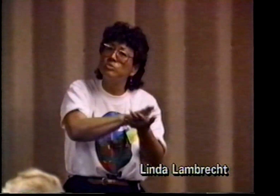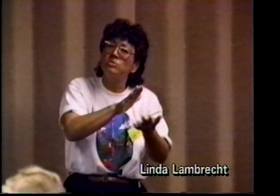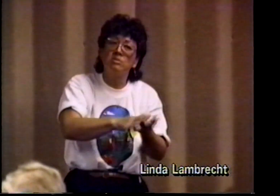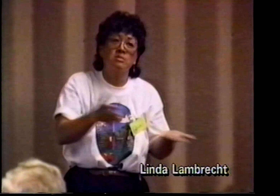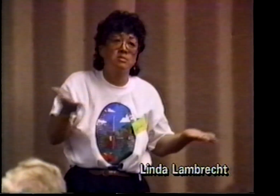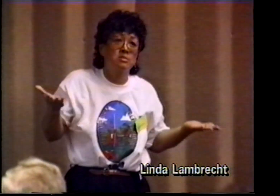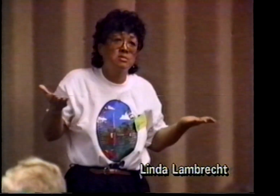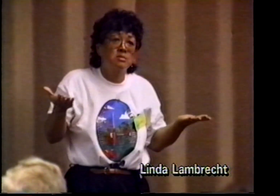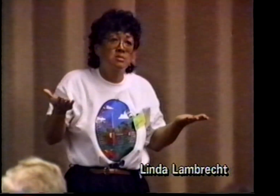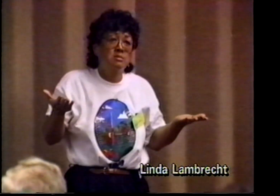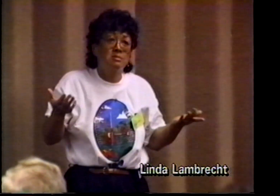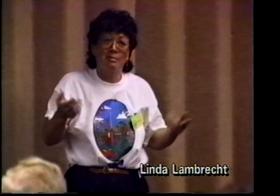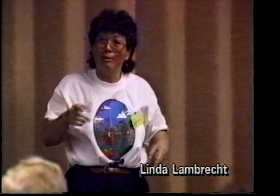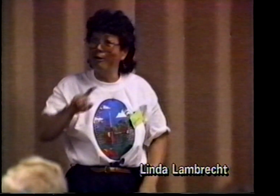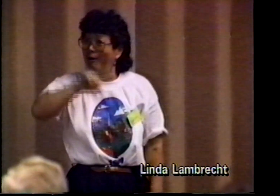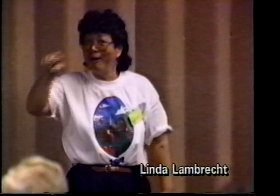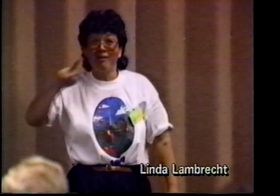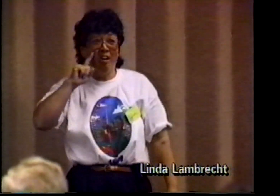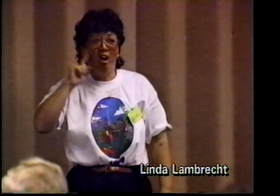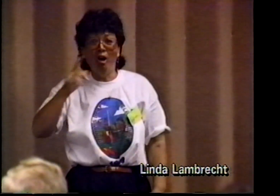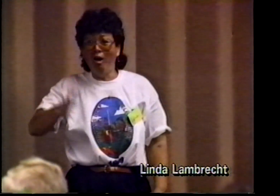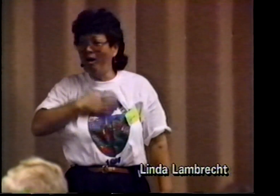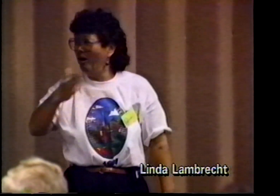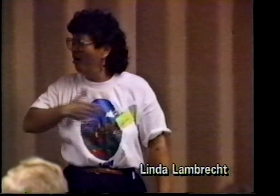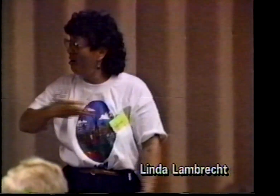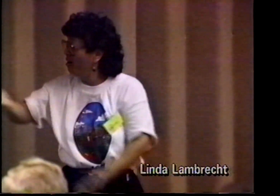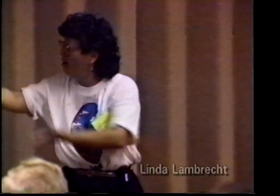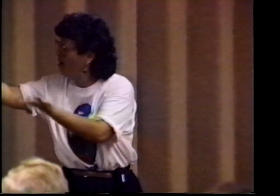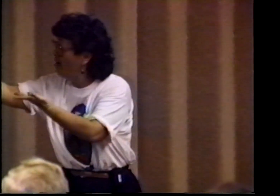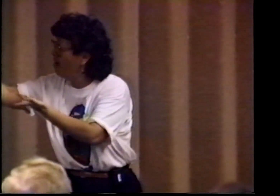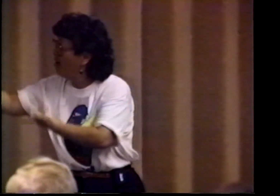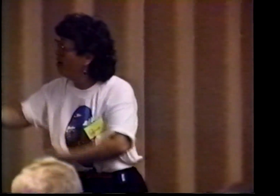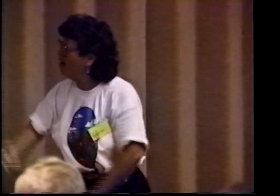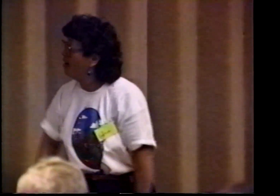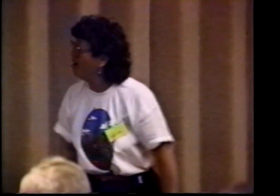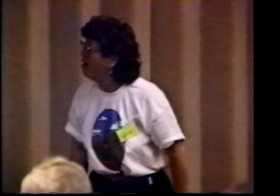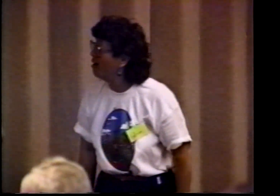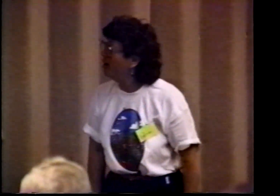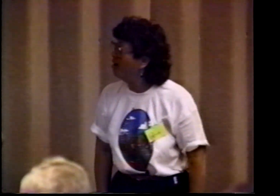about setting up a program in schools, and many deaf people would be happy to do that.”